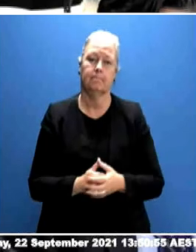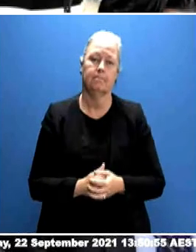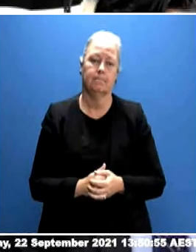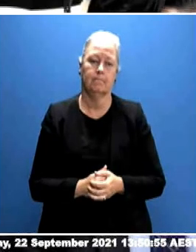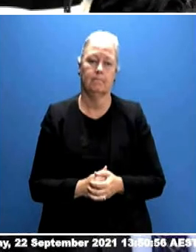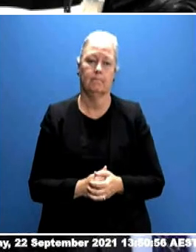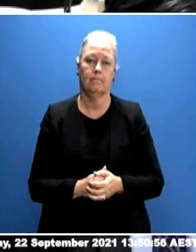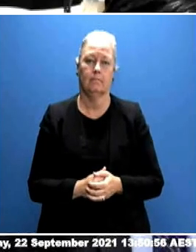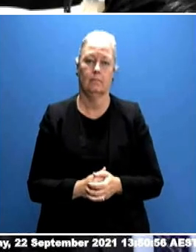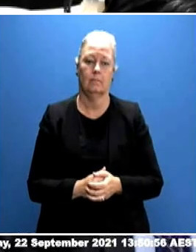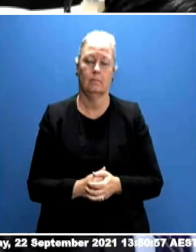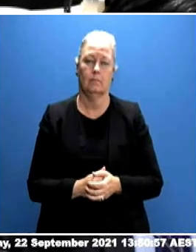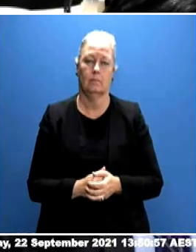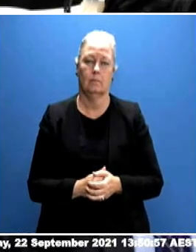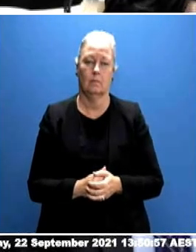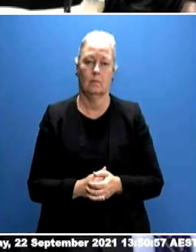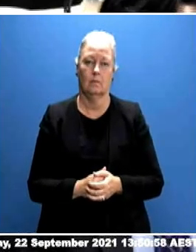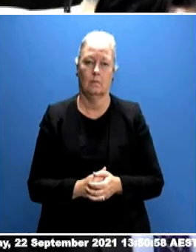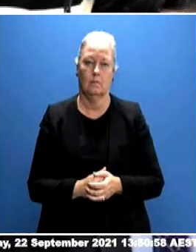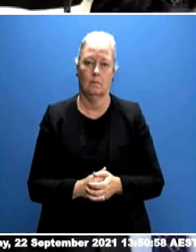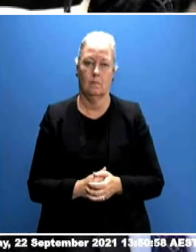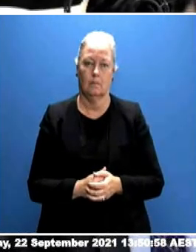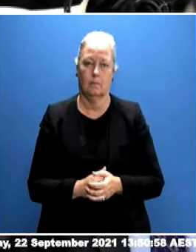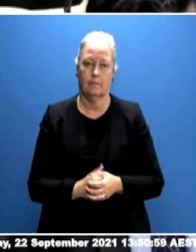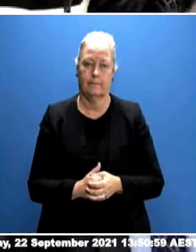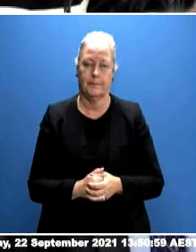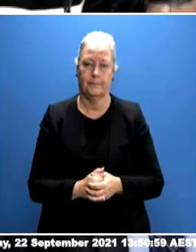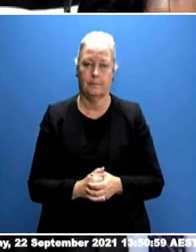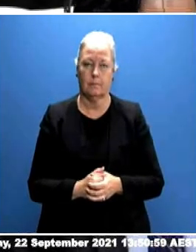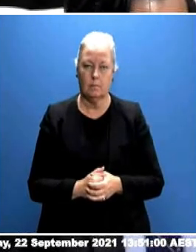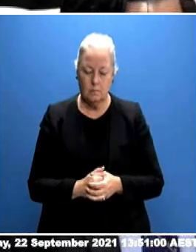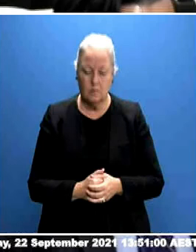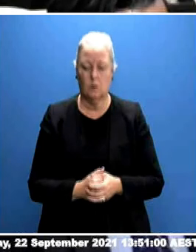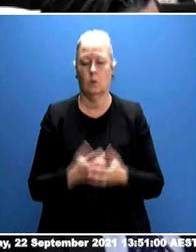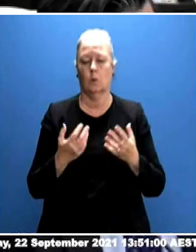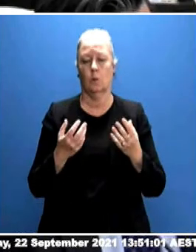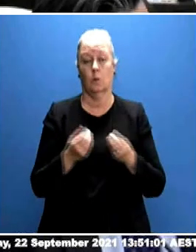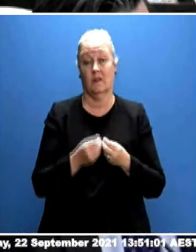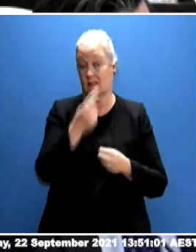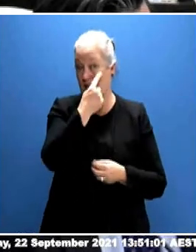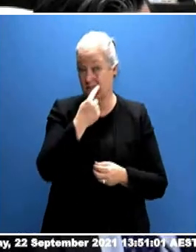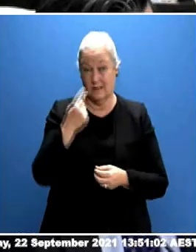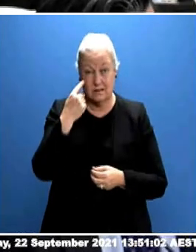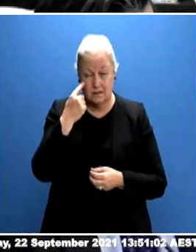Now, in terms of giving evidence, if you could ensure that you